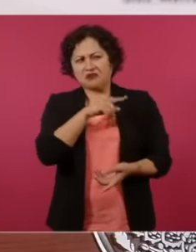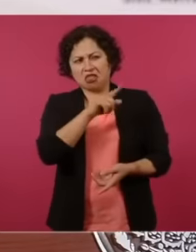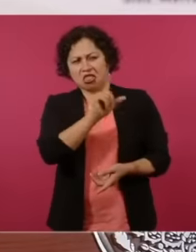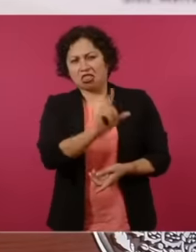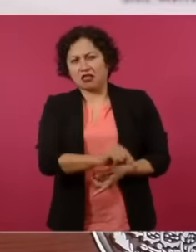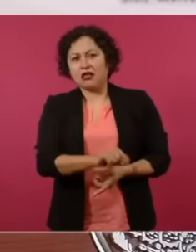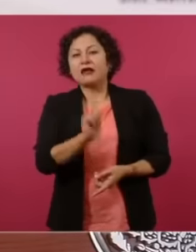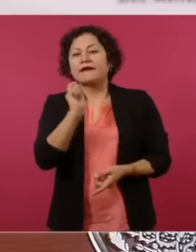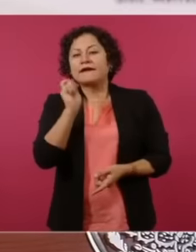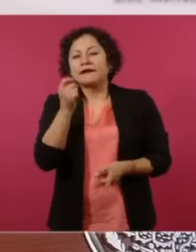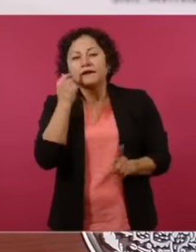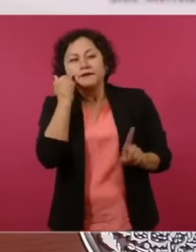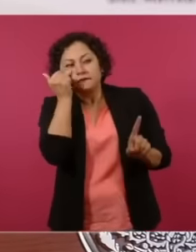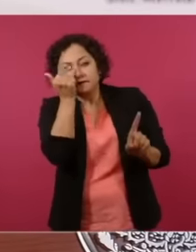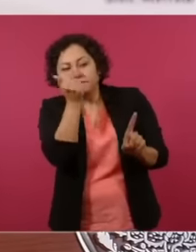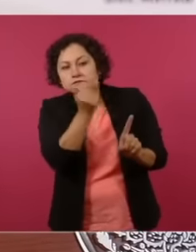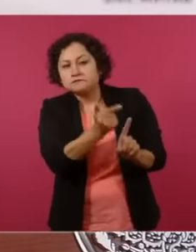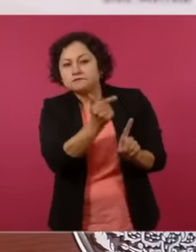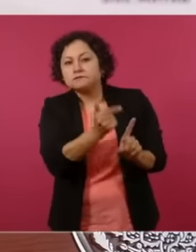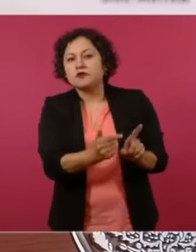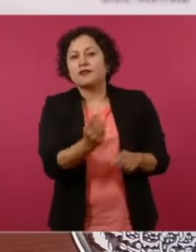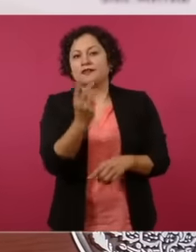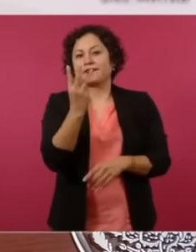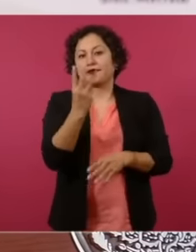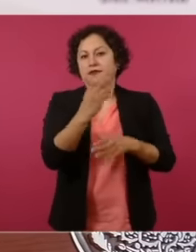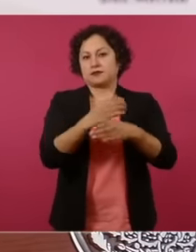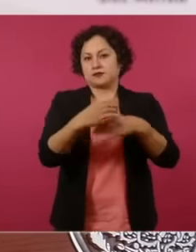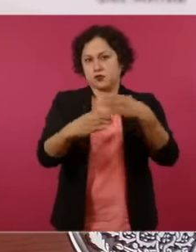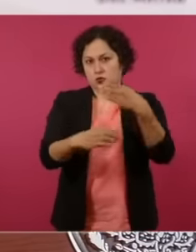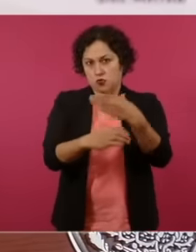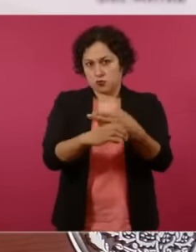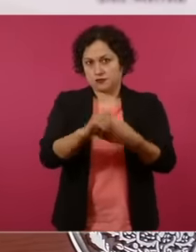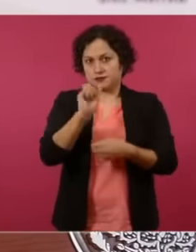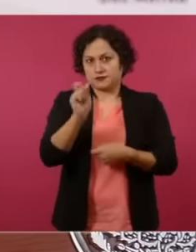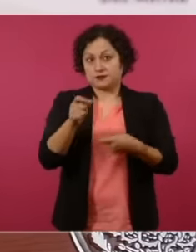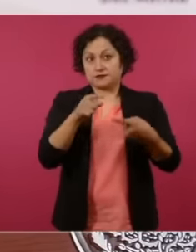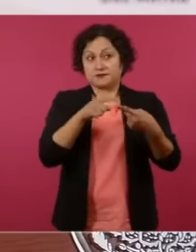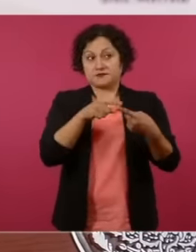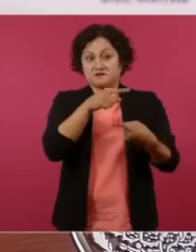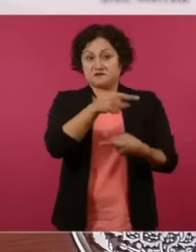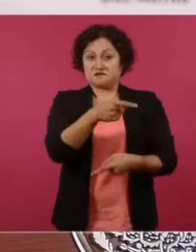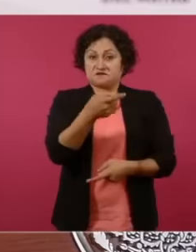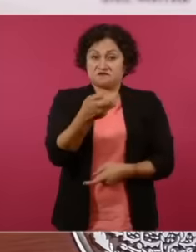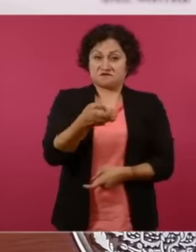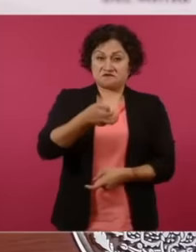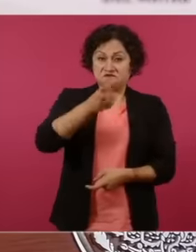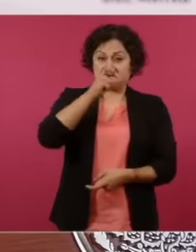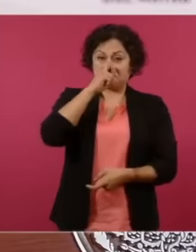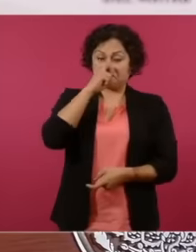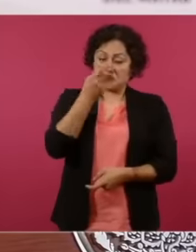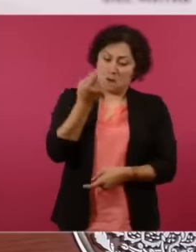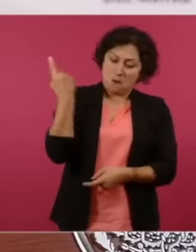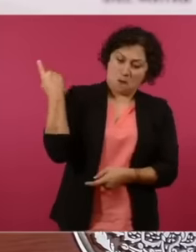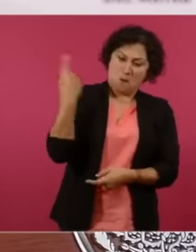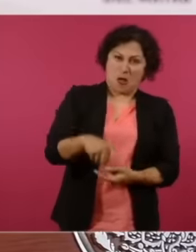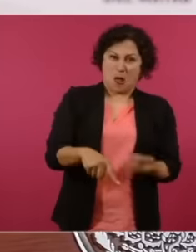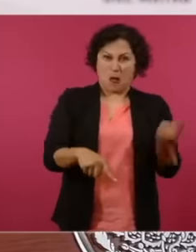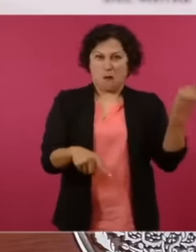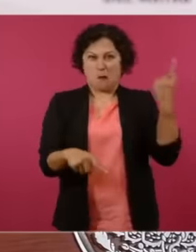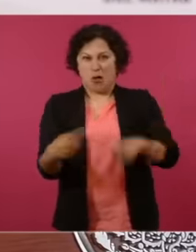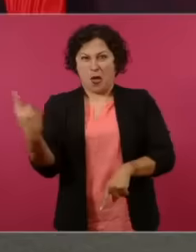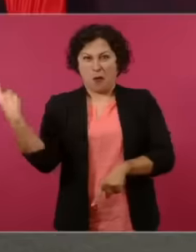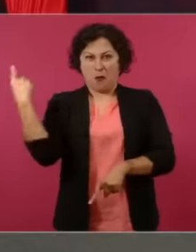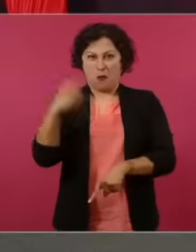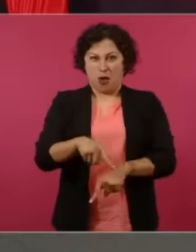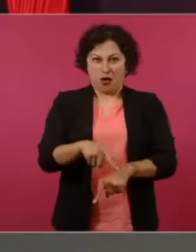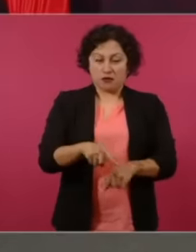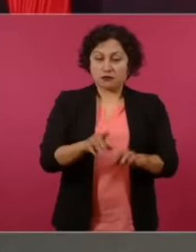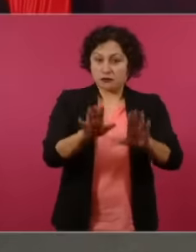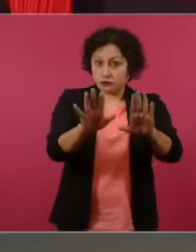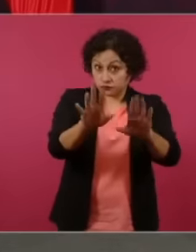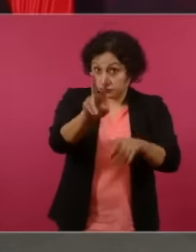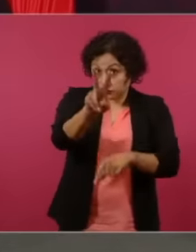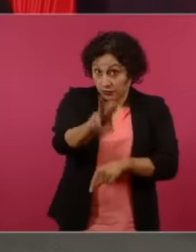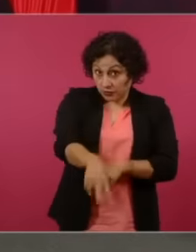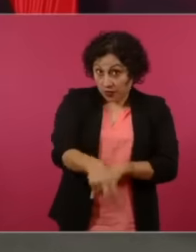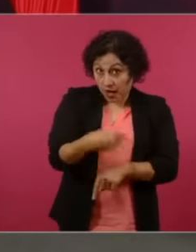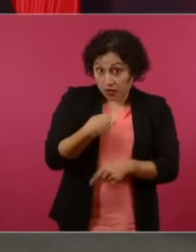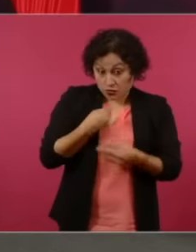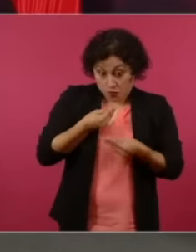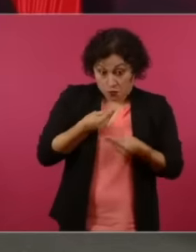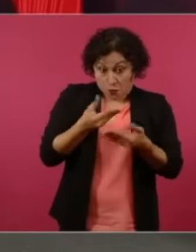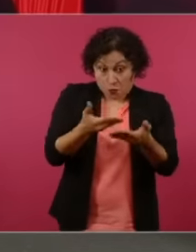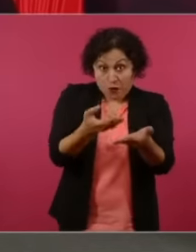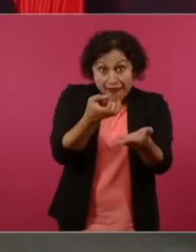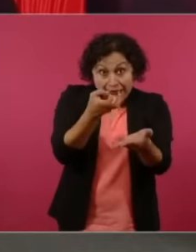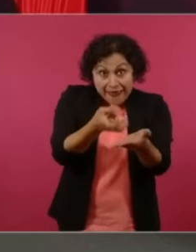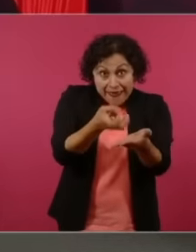authoritarian that can be proven technically scientifically it is very